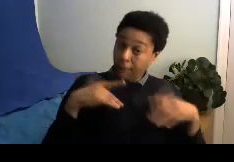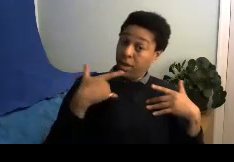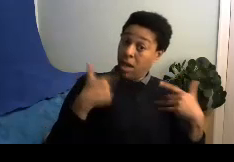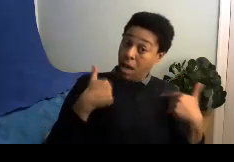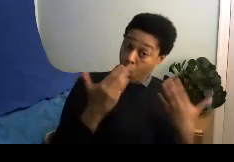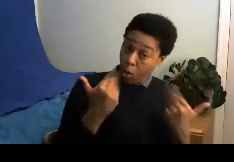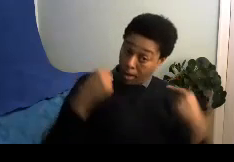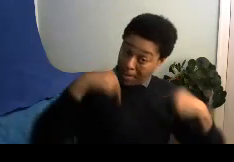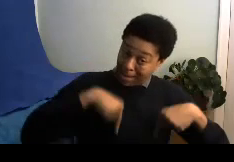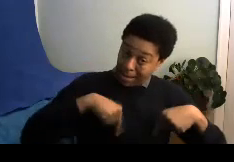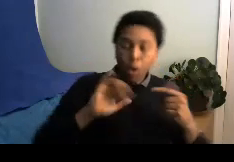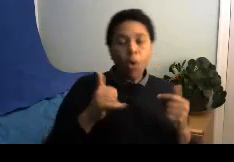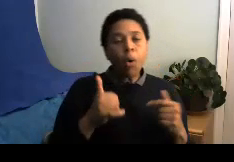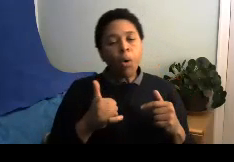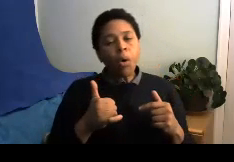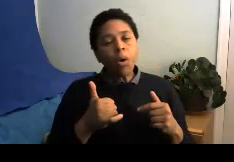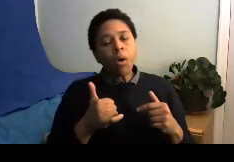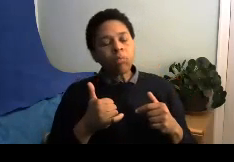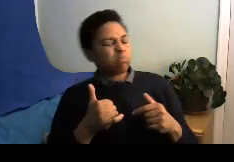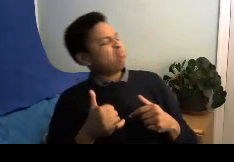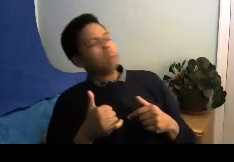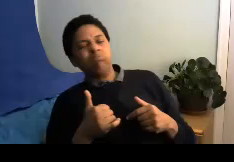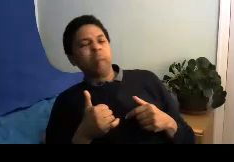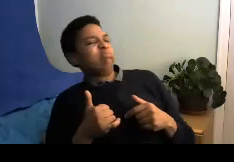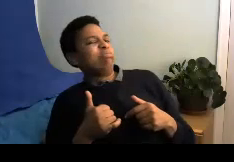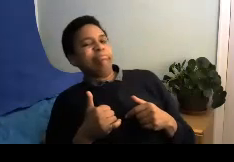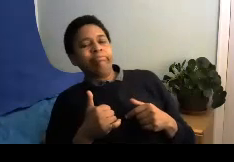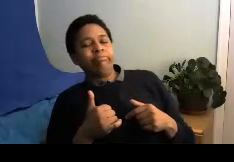really only sort of when I've came to understand the theory of